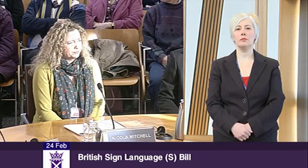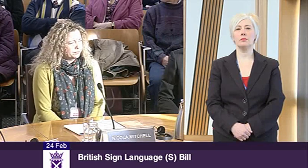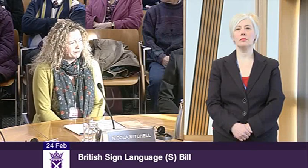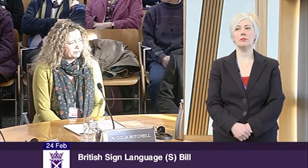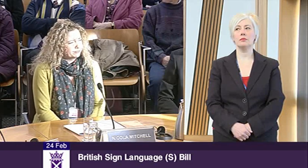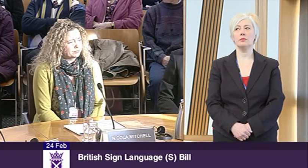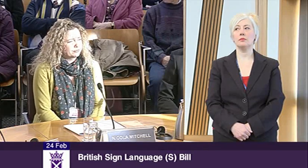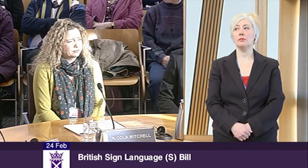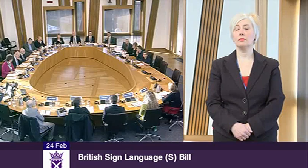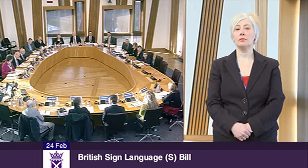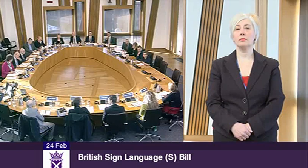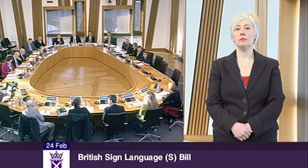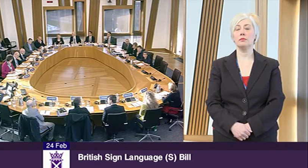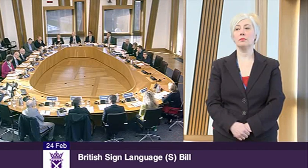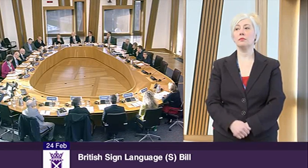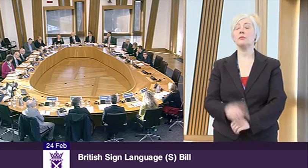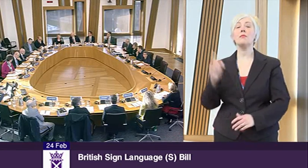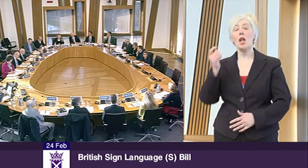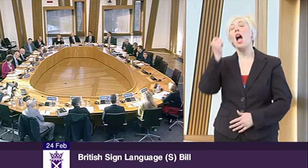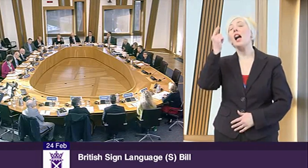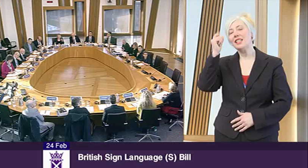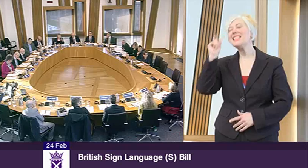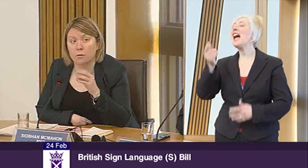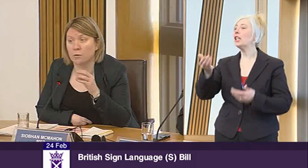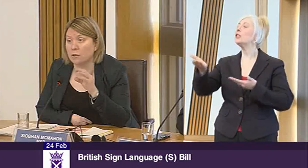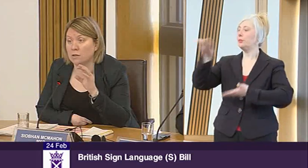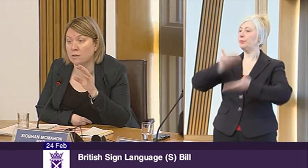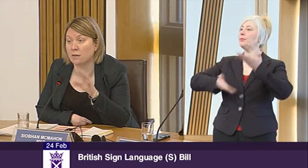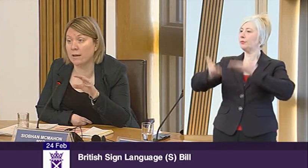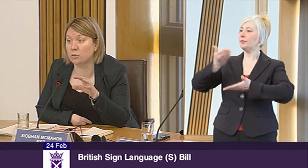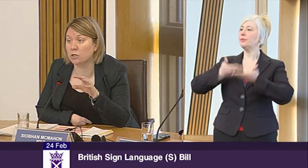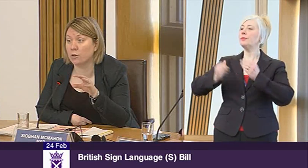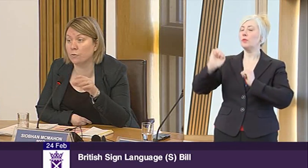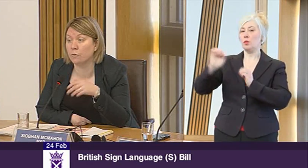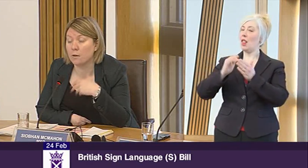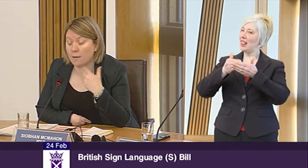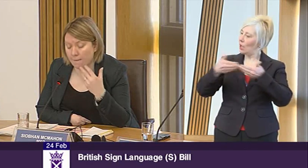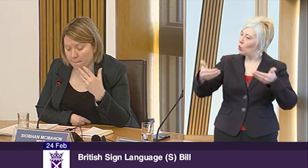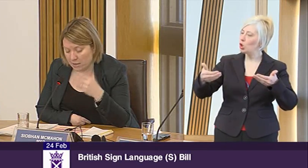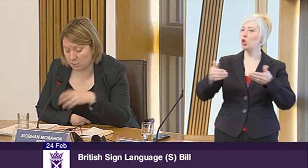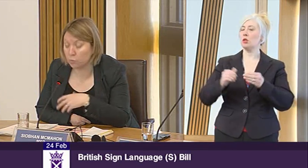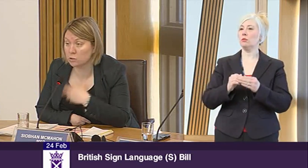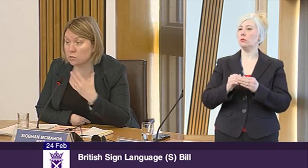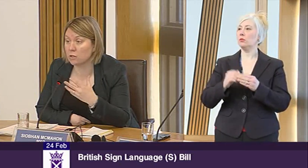Siobhan McMahon: I understand the points that you make about the language and how it is